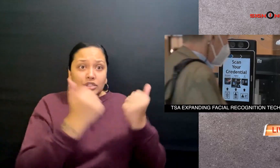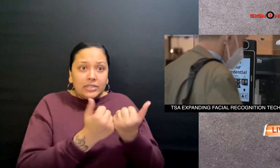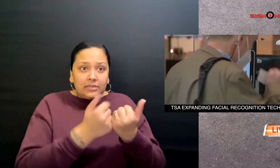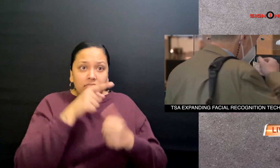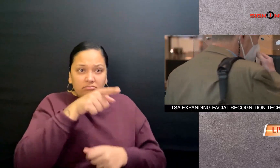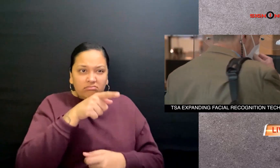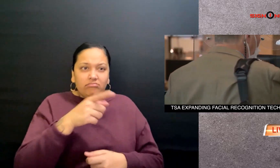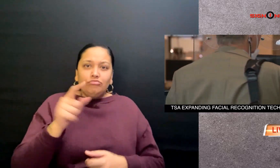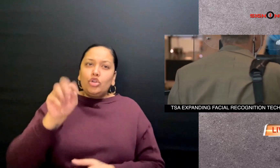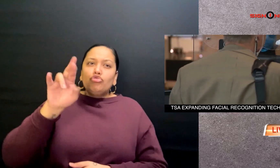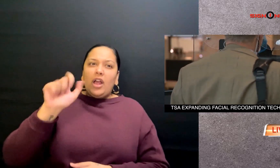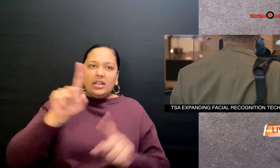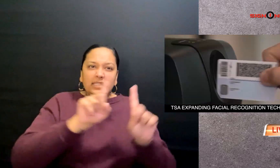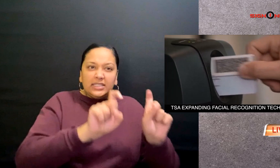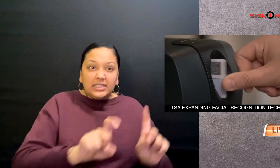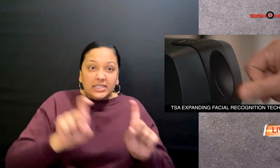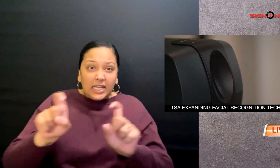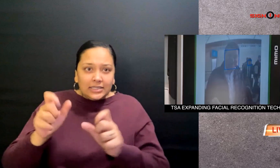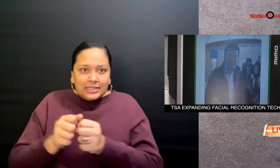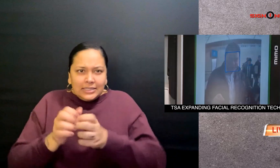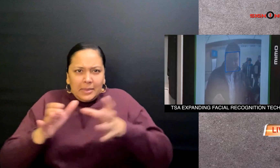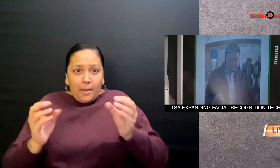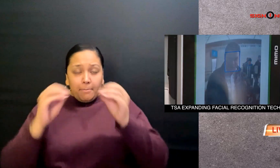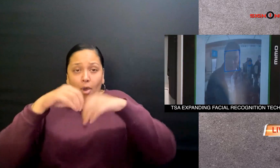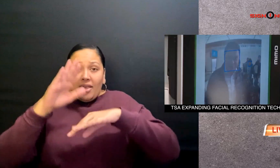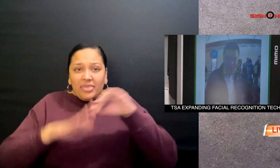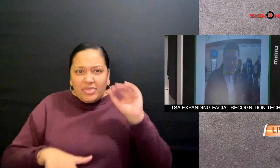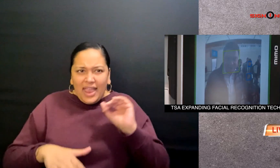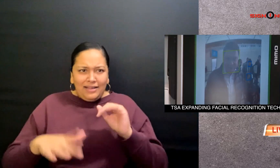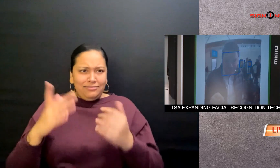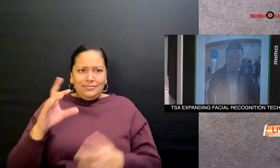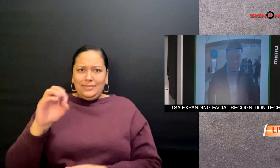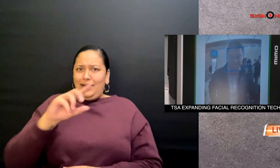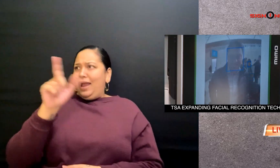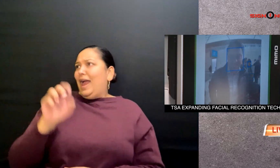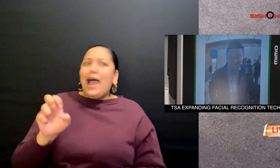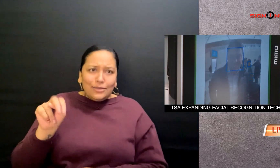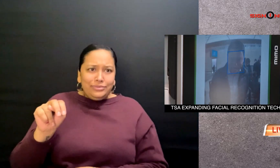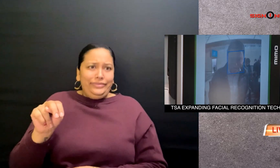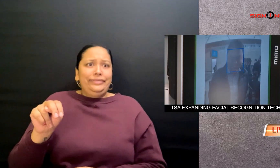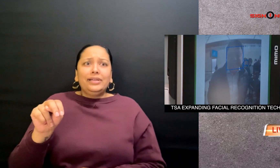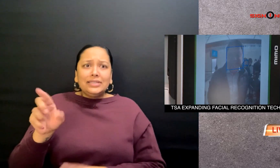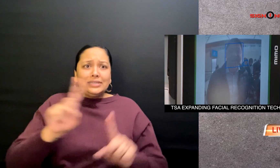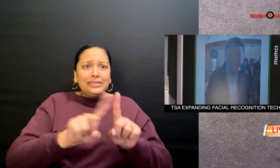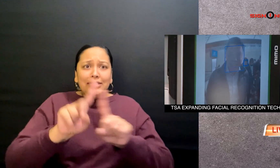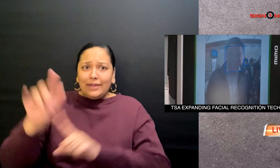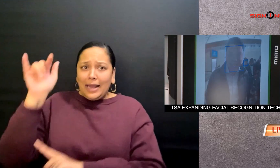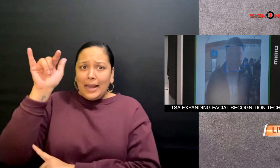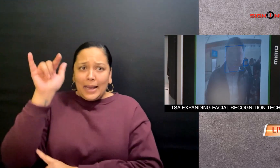but now the agency's trial is expanding to more than a dozen different airports across the country